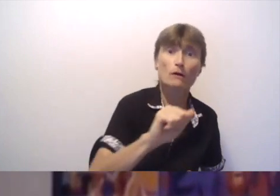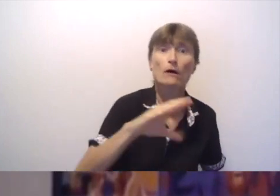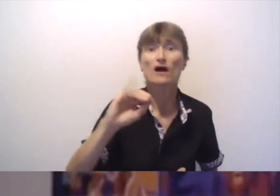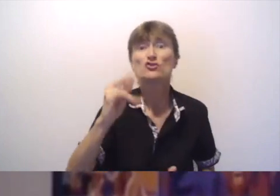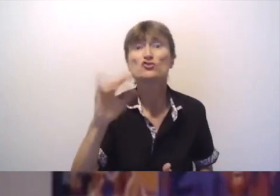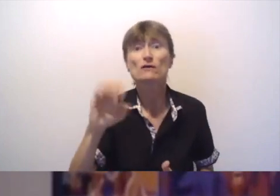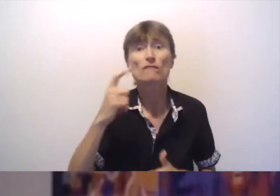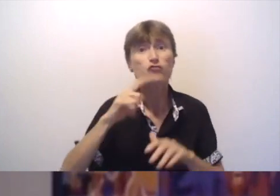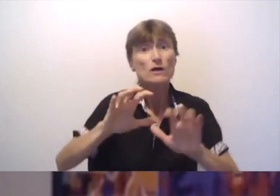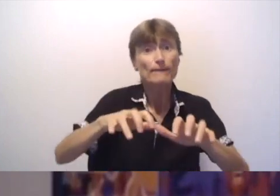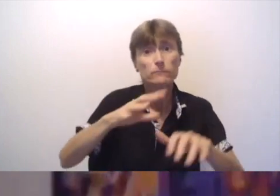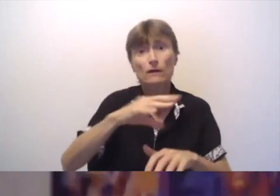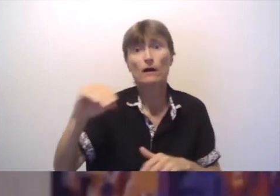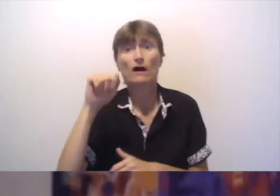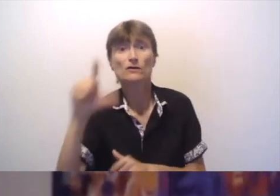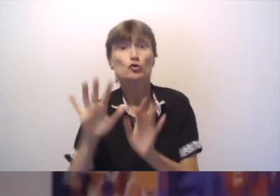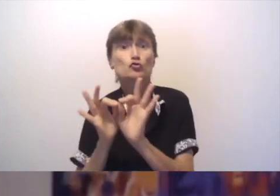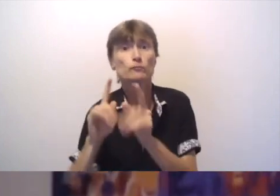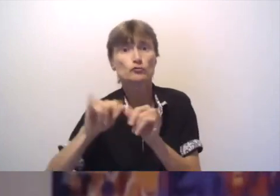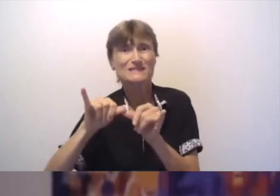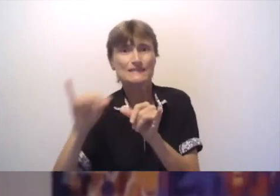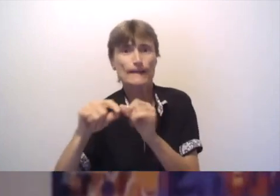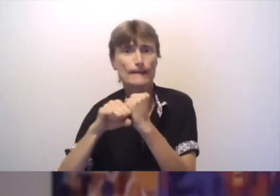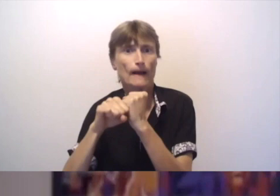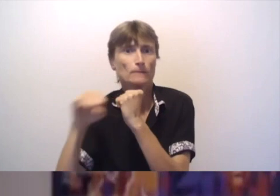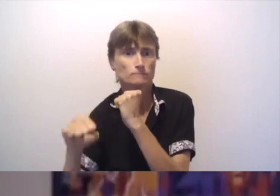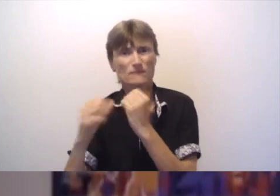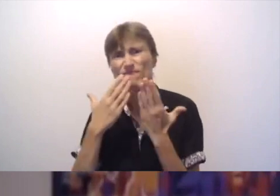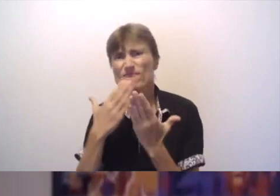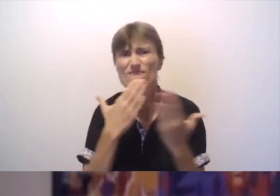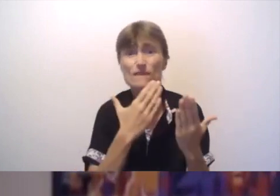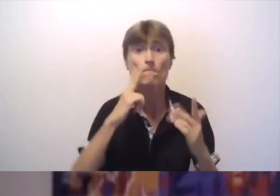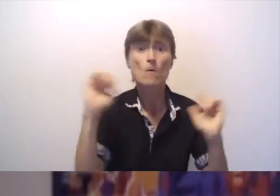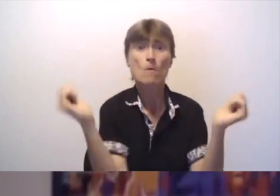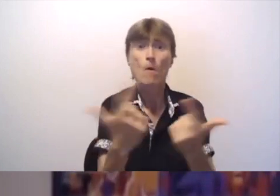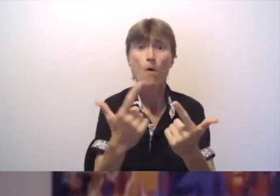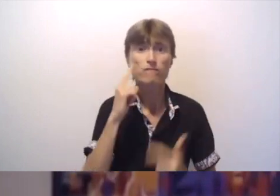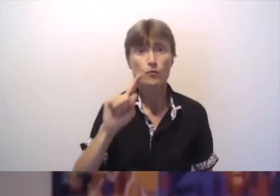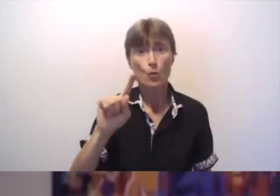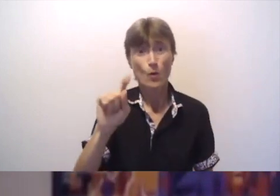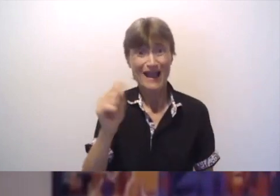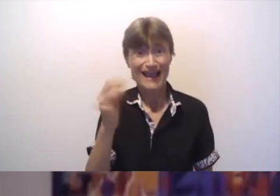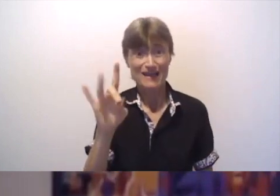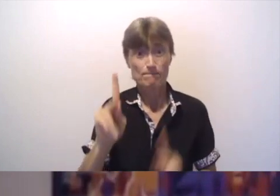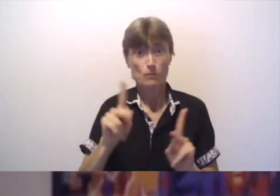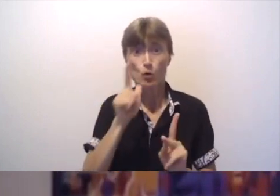the captioning and the translations everybody thank you so much for the 118 of you that stuck around for the behind the